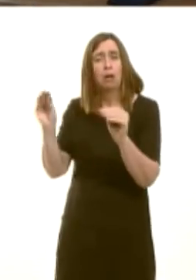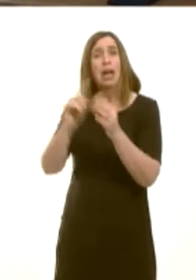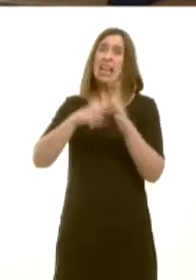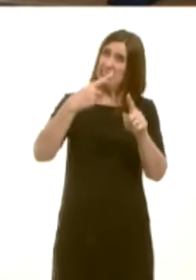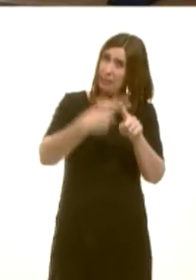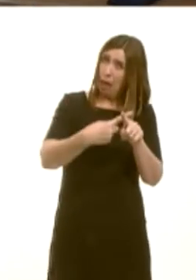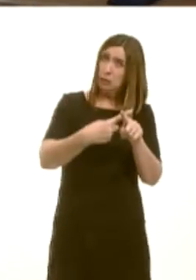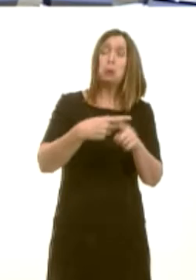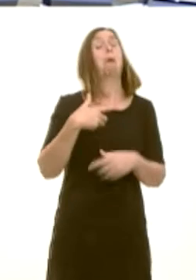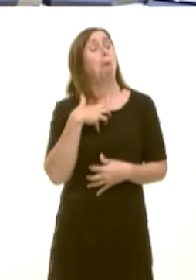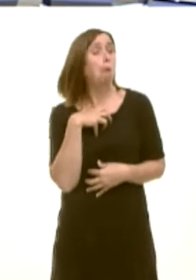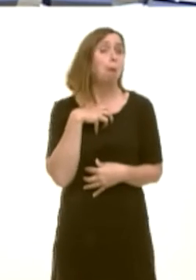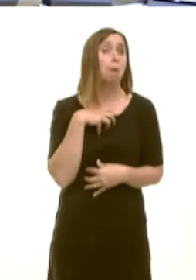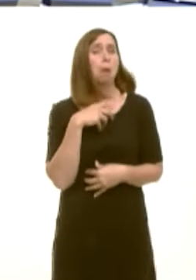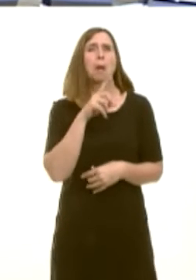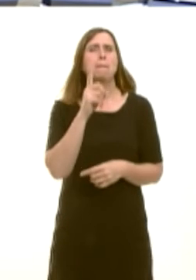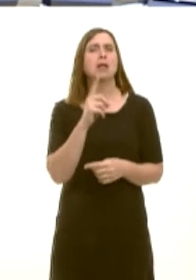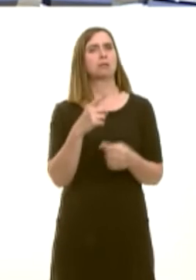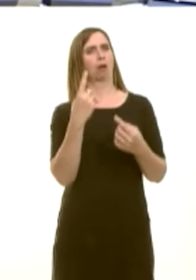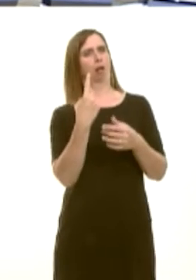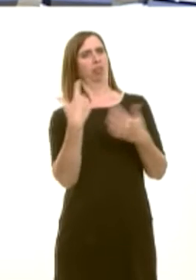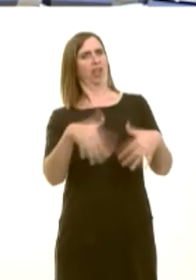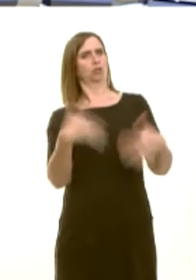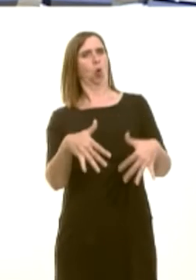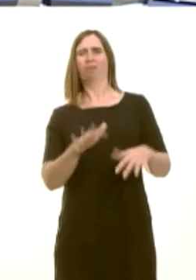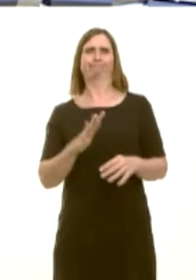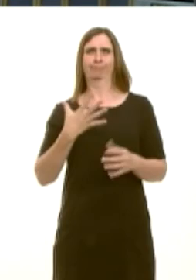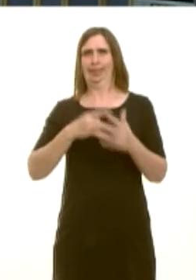not sufficient on its own. Jenny Rathbone: Looking more broadly than